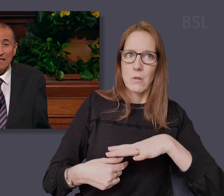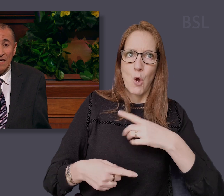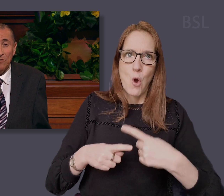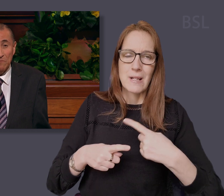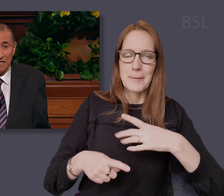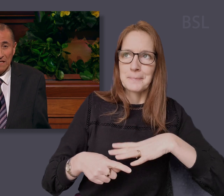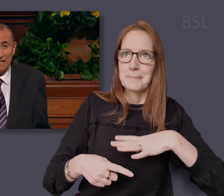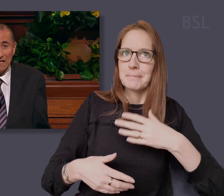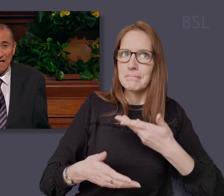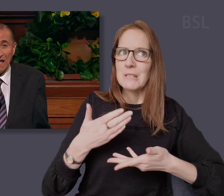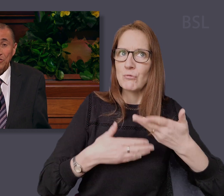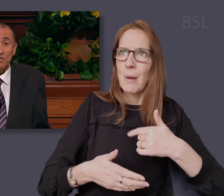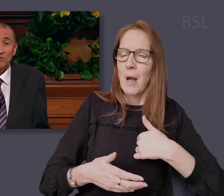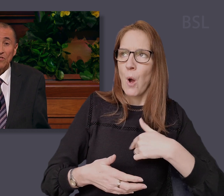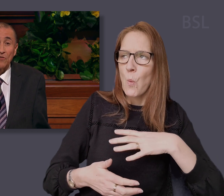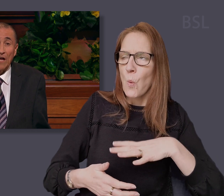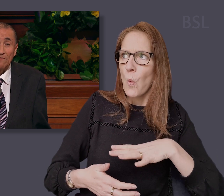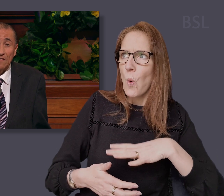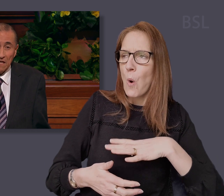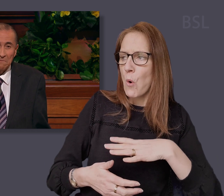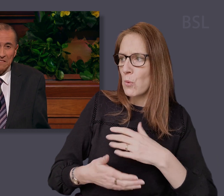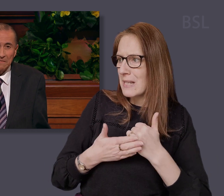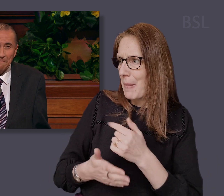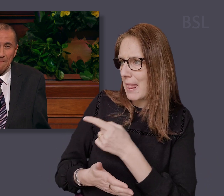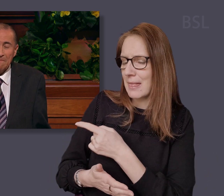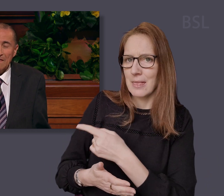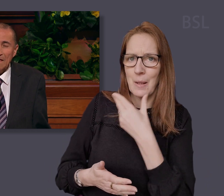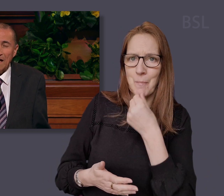came to me as she was describing him.